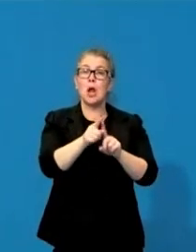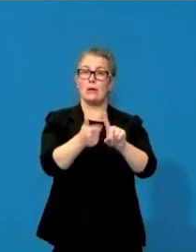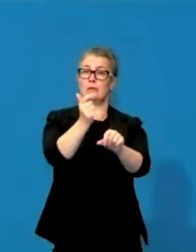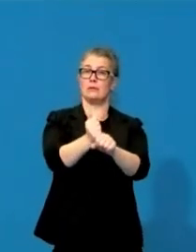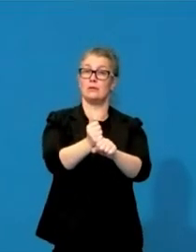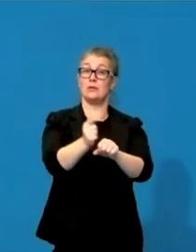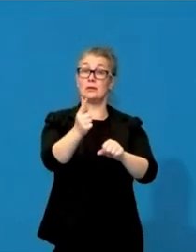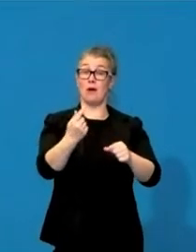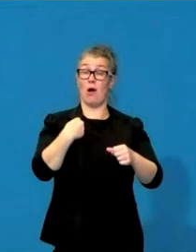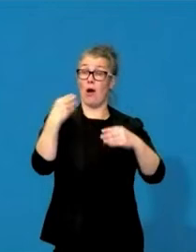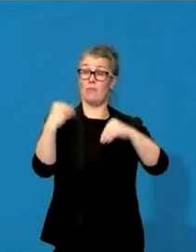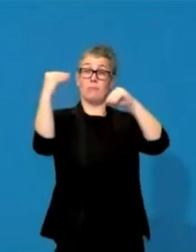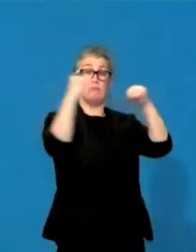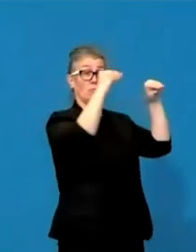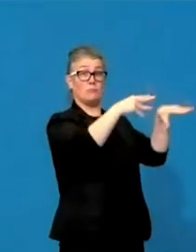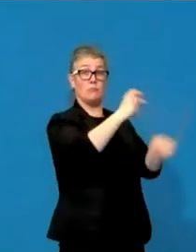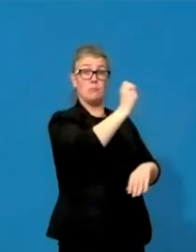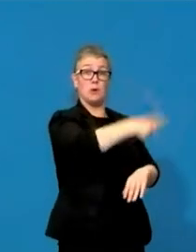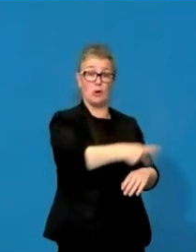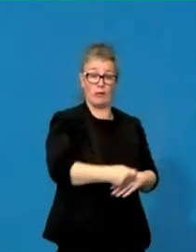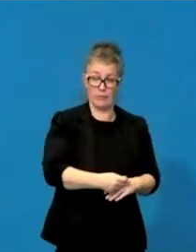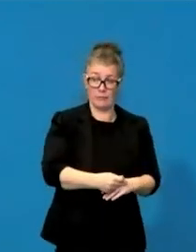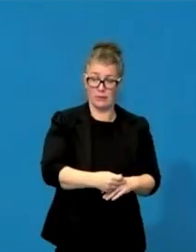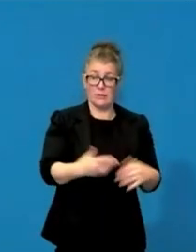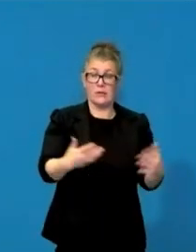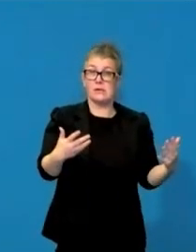go to Centrelink when I already know where the Centrelink is in Fitzroy, you know.